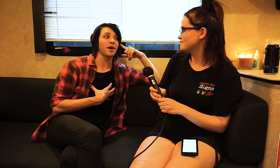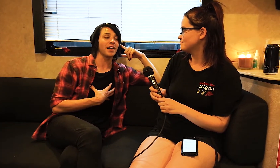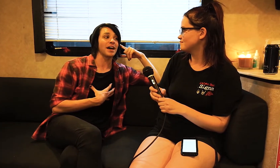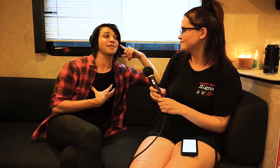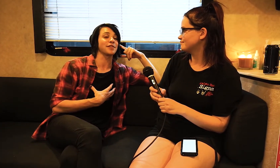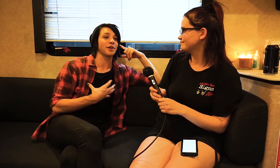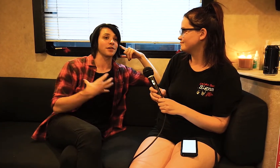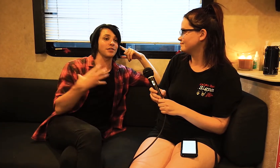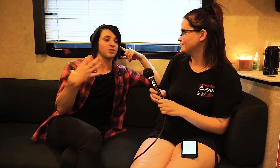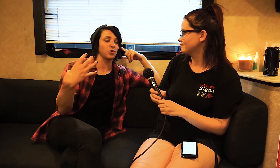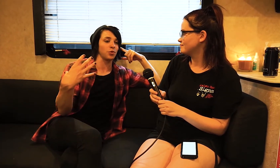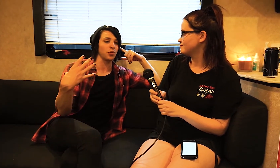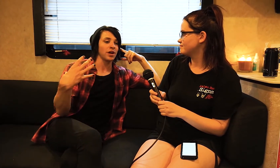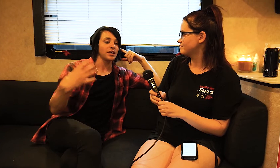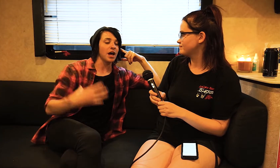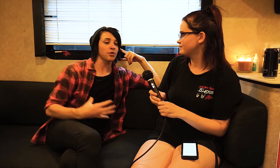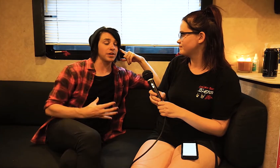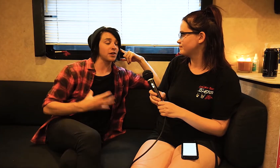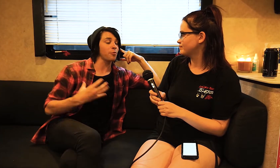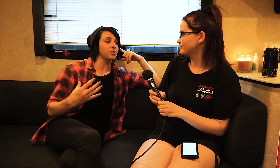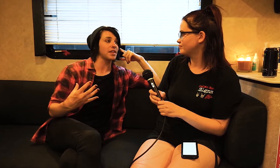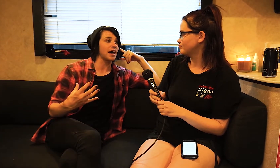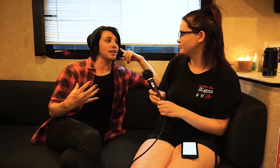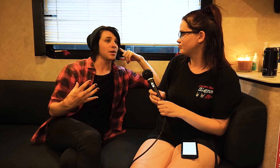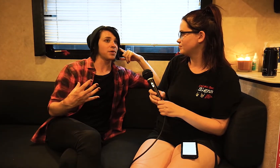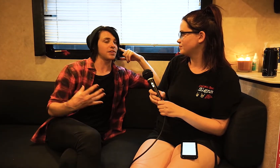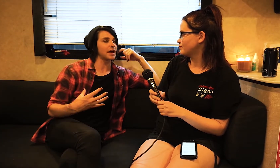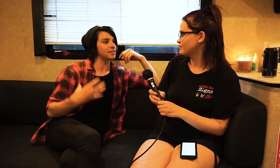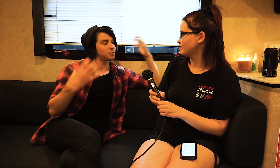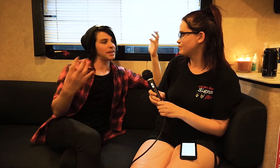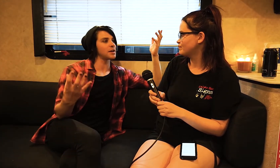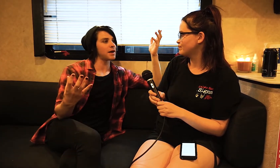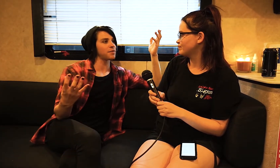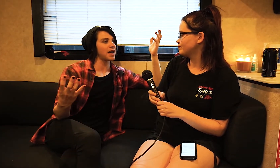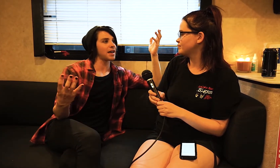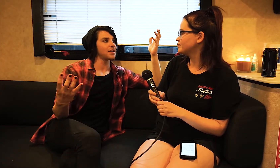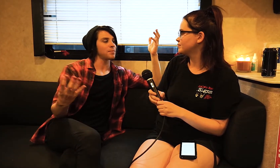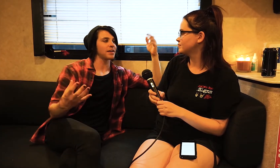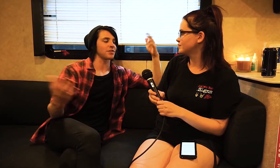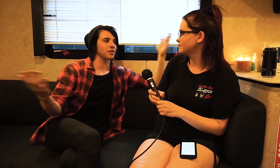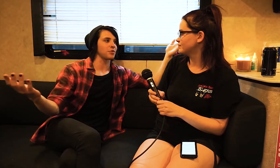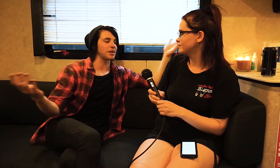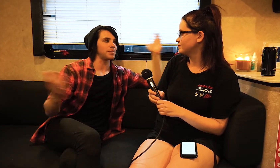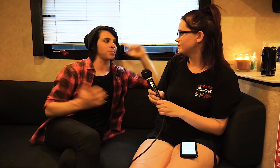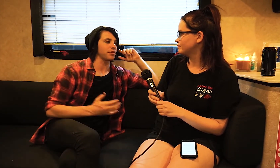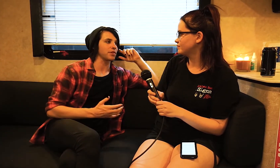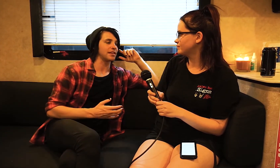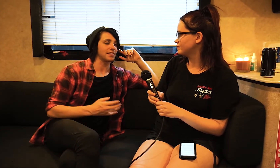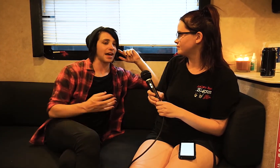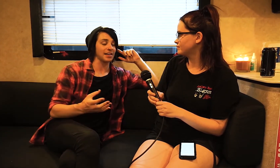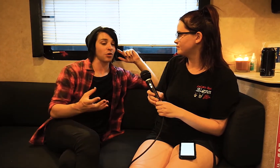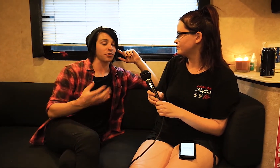but I've learned to not only cope with that but to kind of speak about that because there are so many people that relate to that